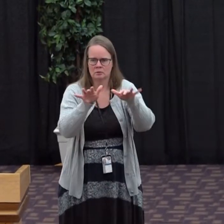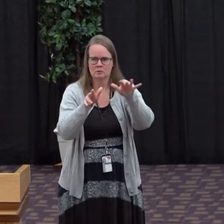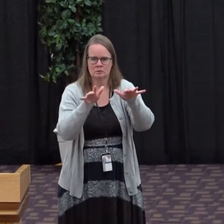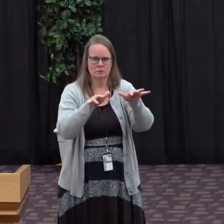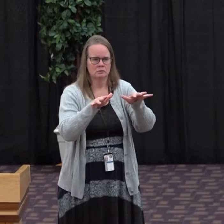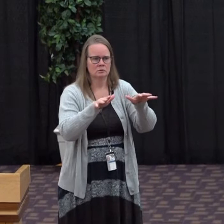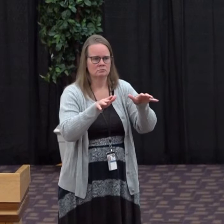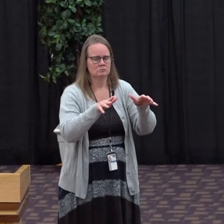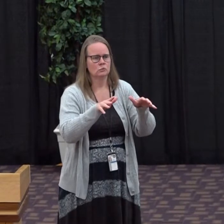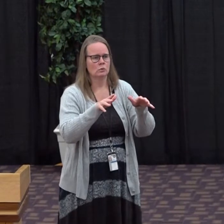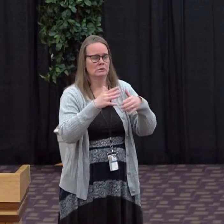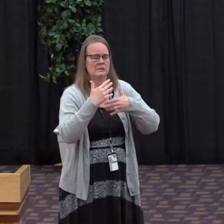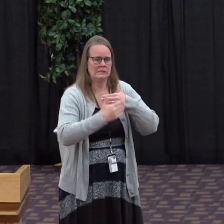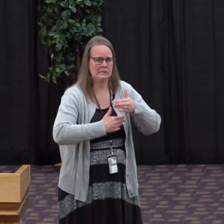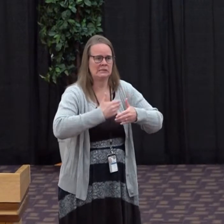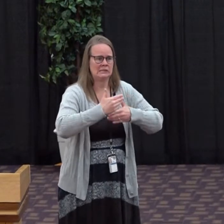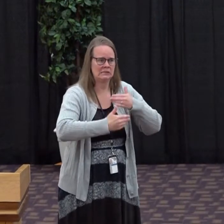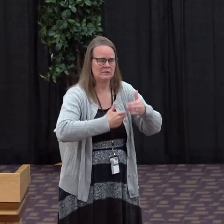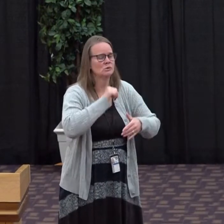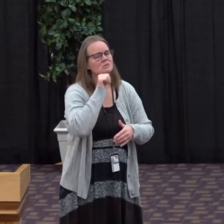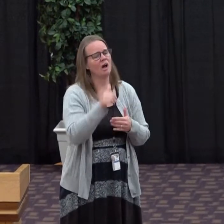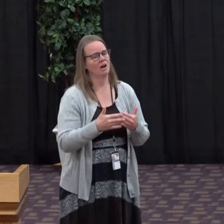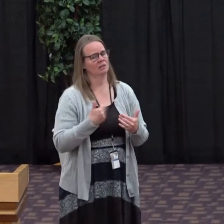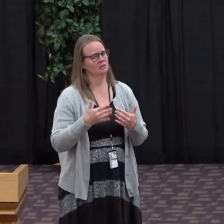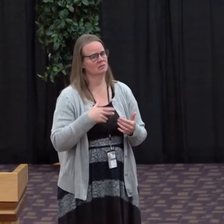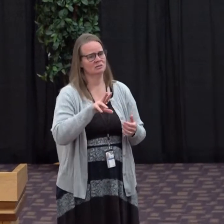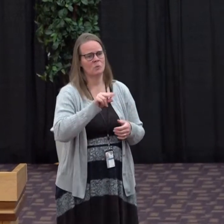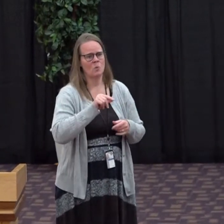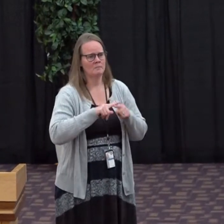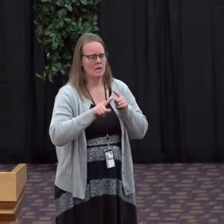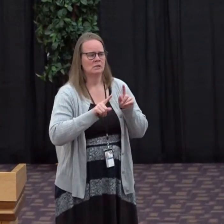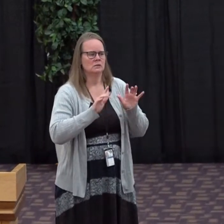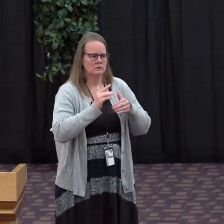And we had to kind of changes things and modify things to fit for them